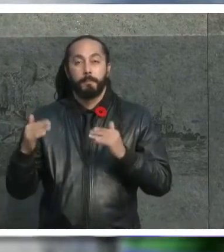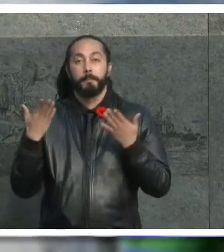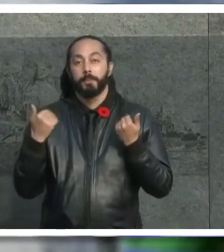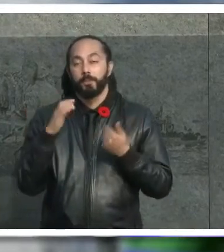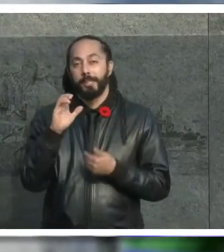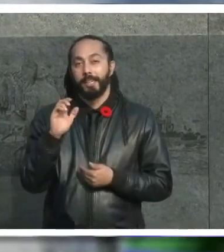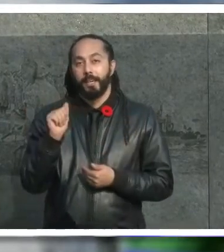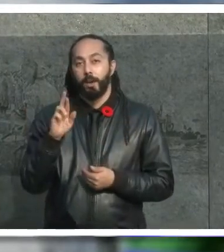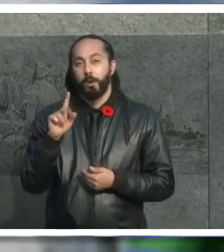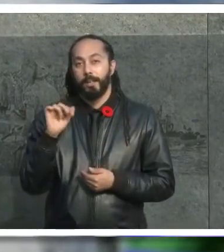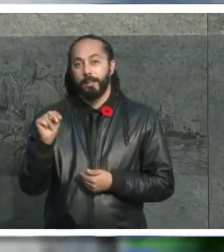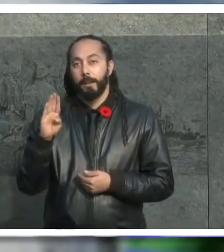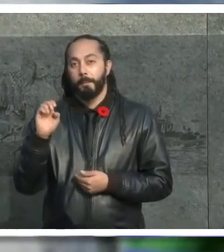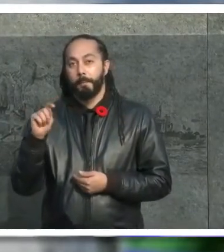Minister Caroline Bennett, silver cross mother